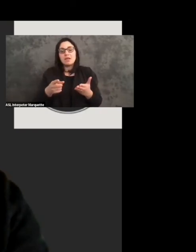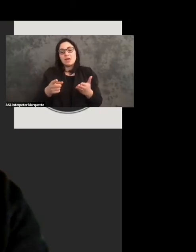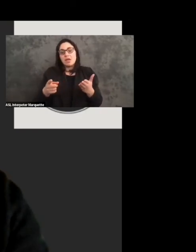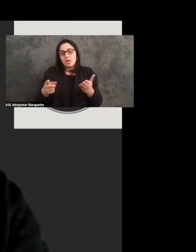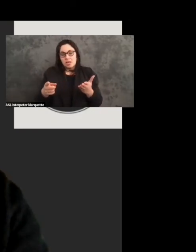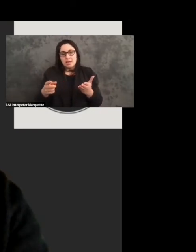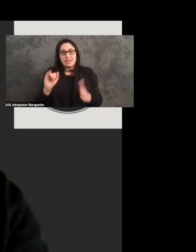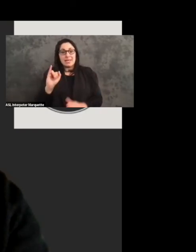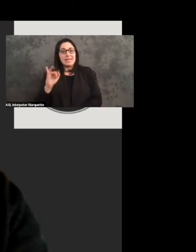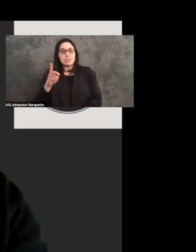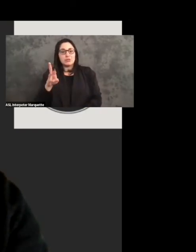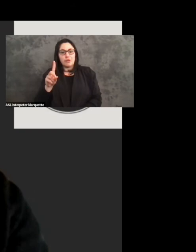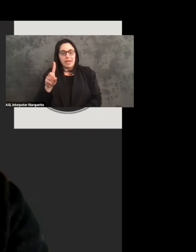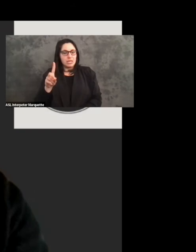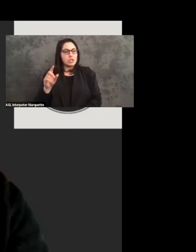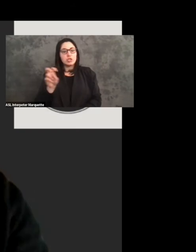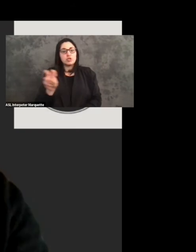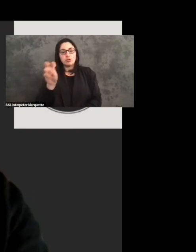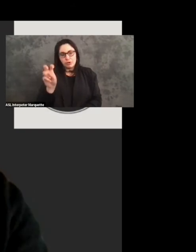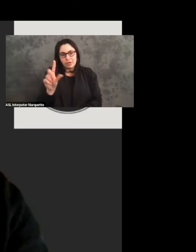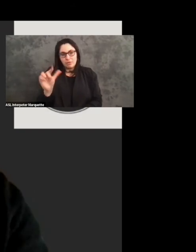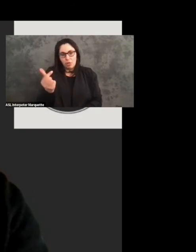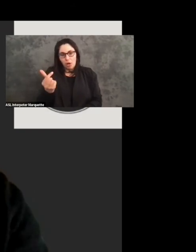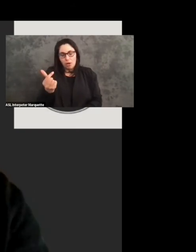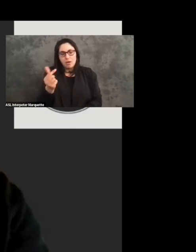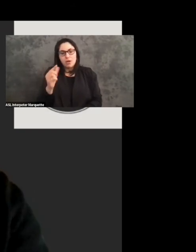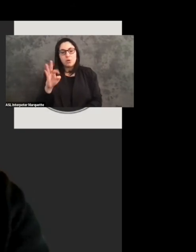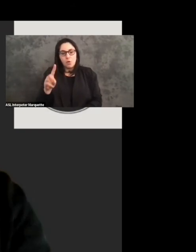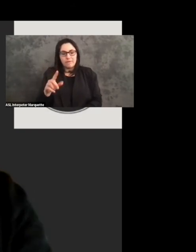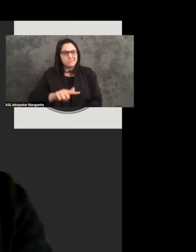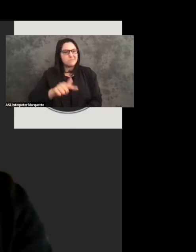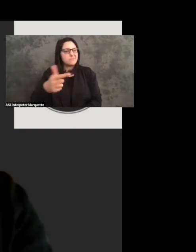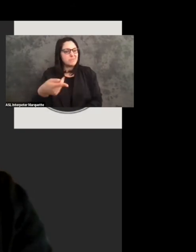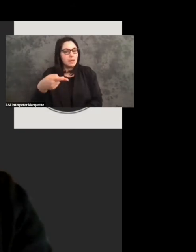that. Okay, so we're going to move on to our next panel, which is going to start with an